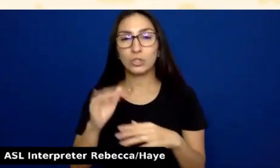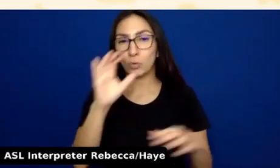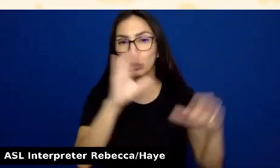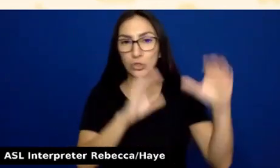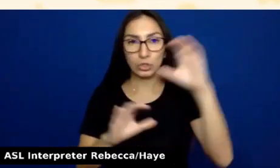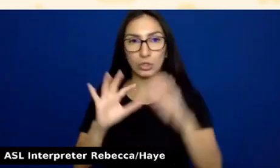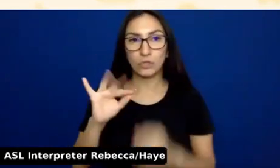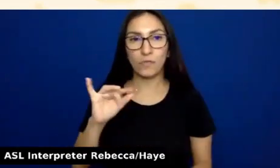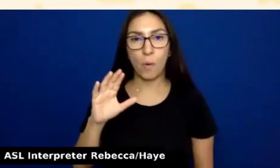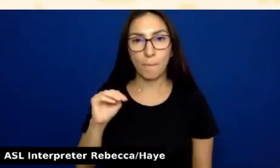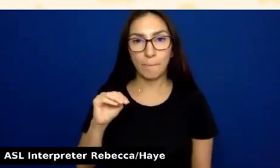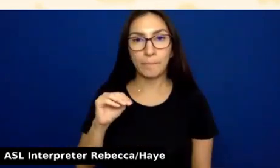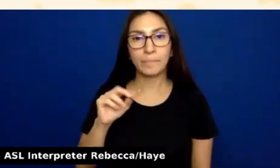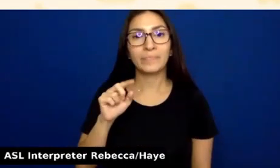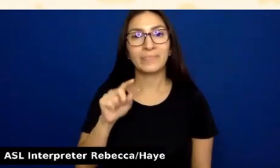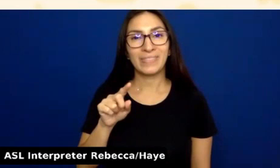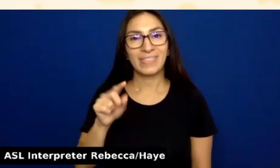This content is actually added by WordPress core.